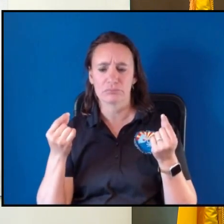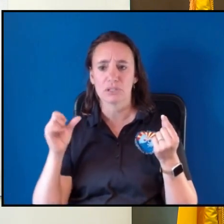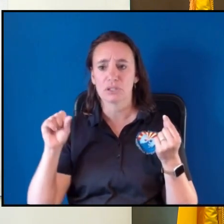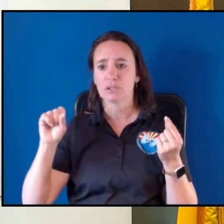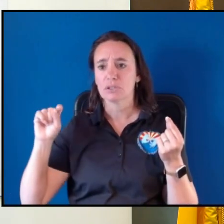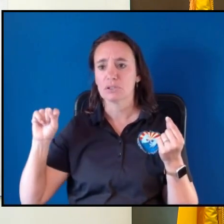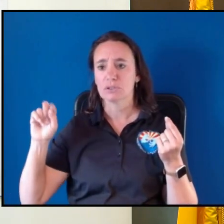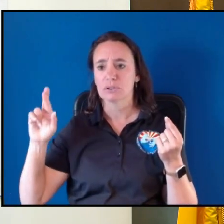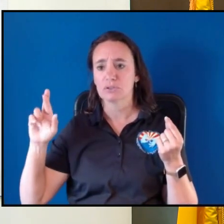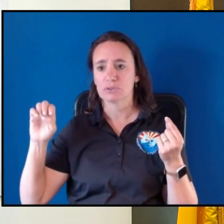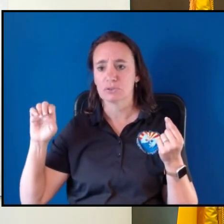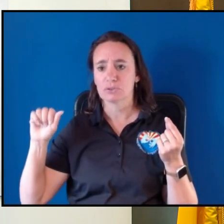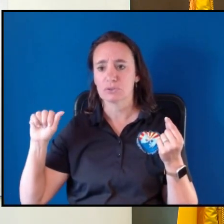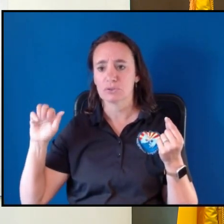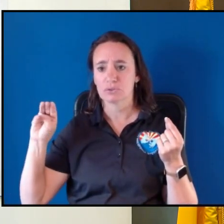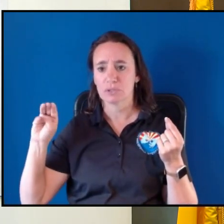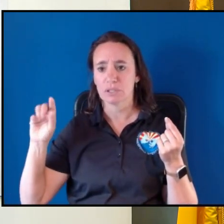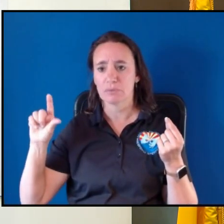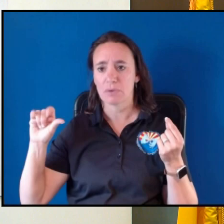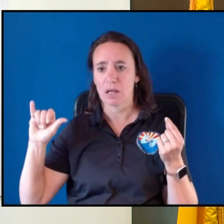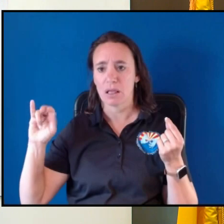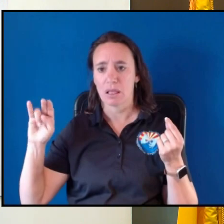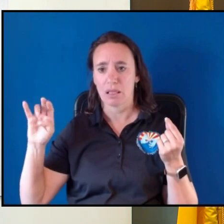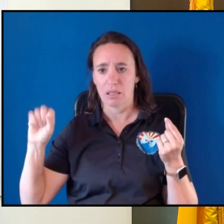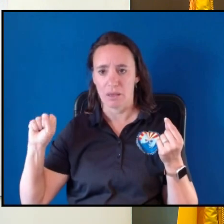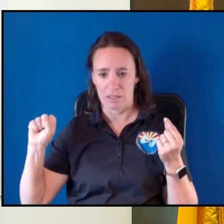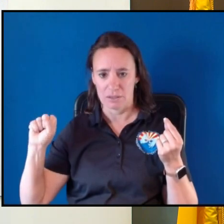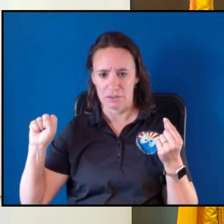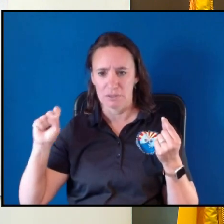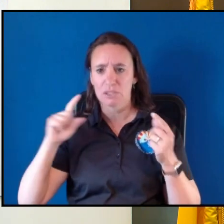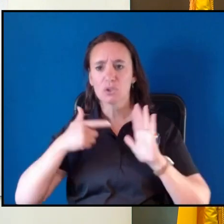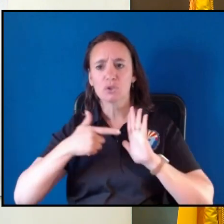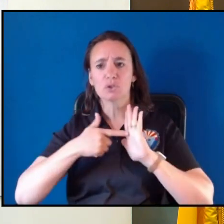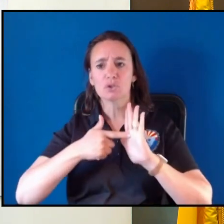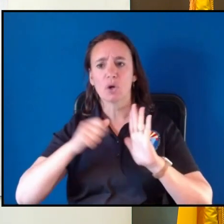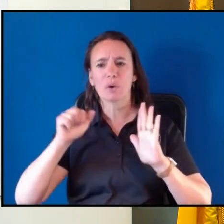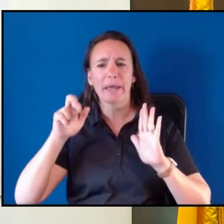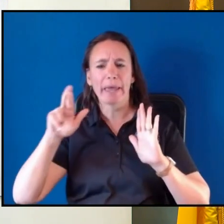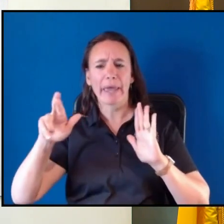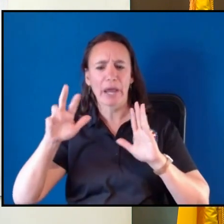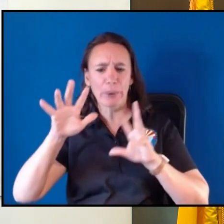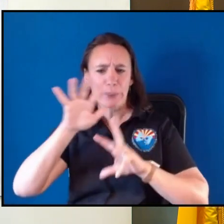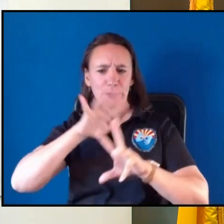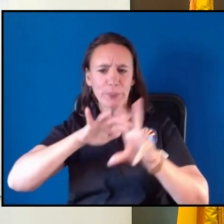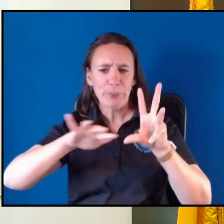us how these particles of air are moving, really, and so you can see these little arrows on these lines kind of give us the direction.